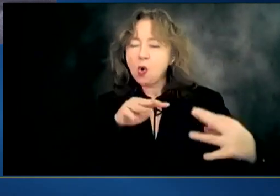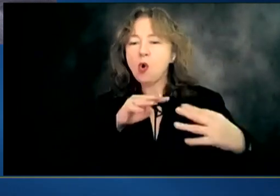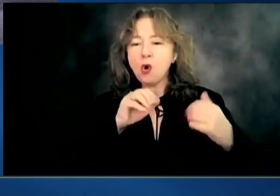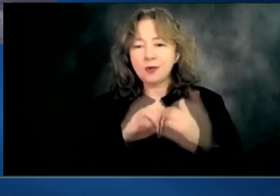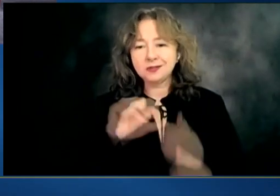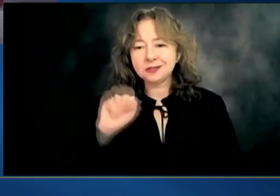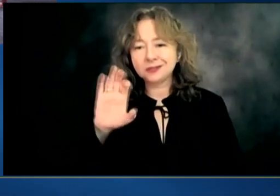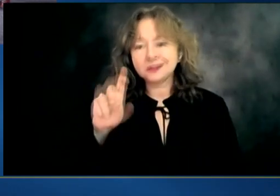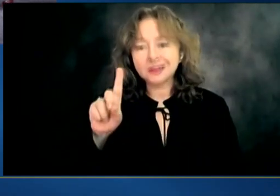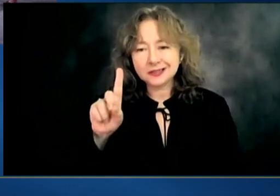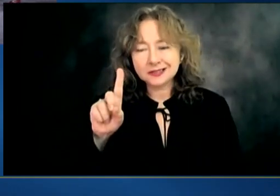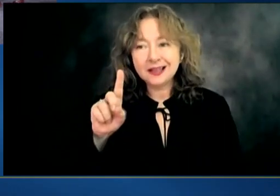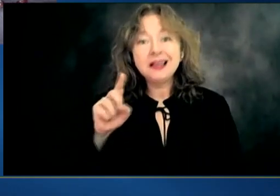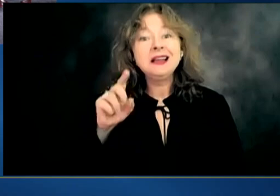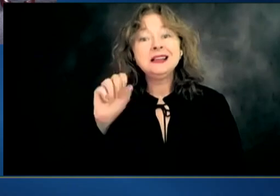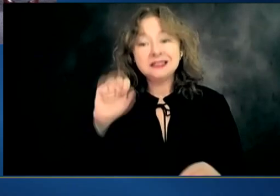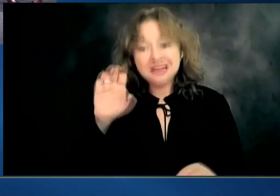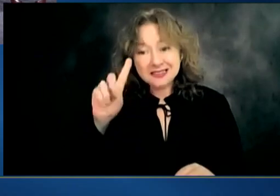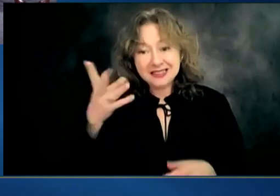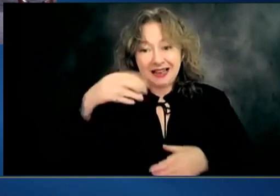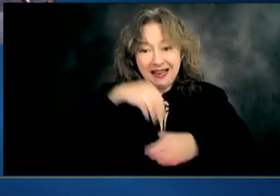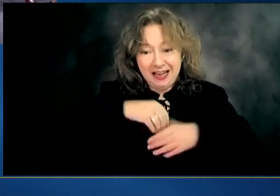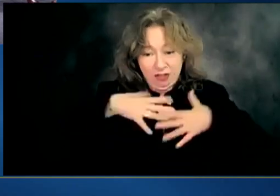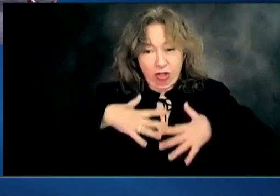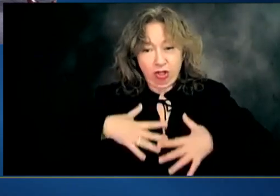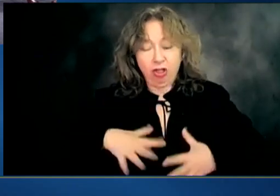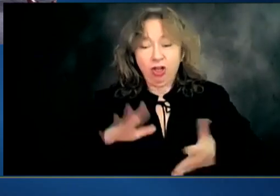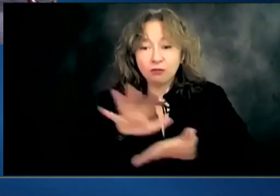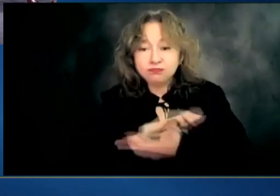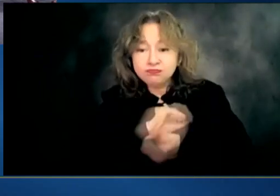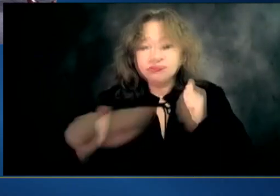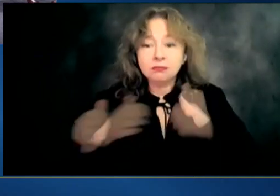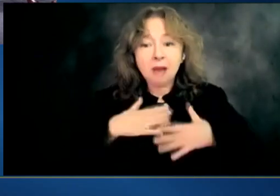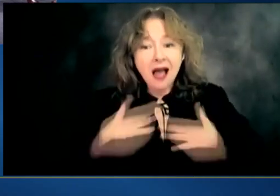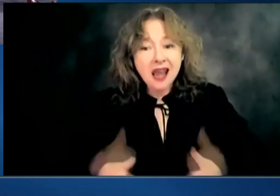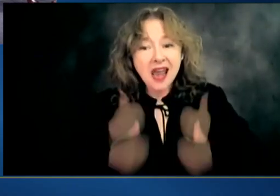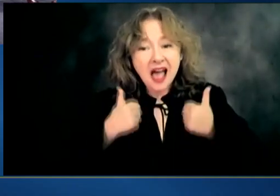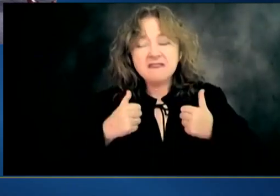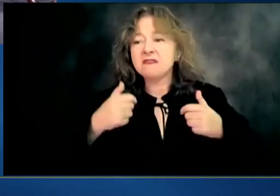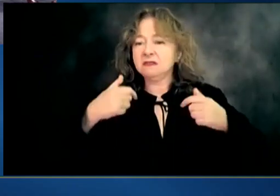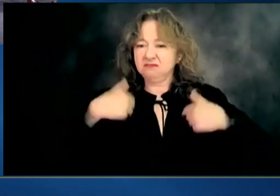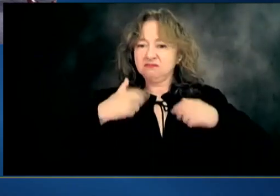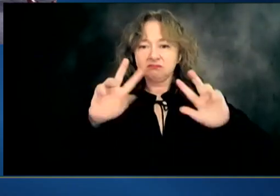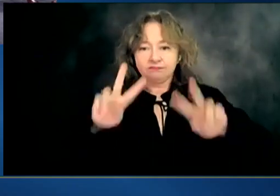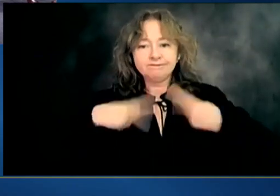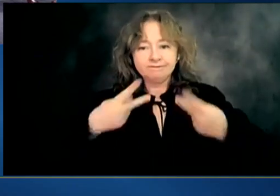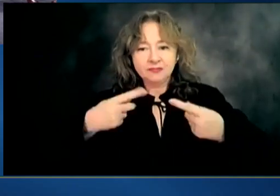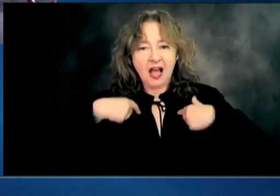destroyed my life, I'm going to dedicate my life to destroying sickle cell disease. And I was --